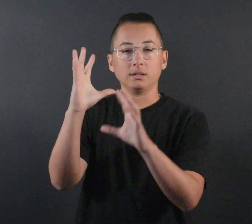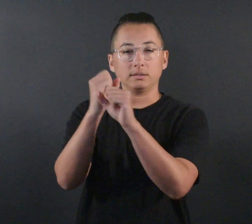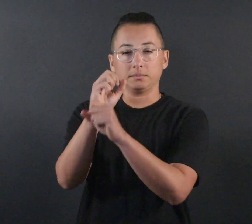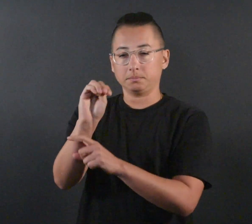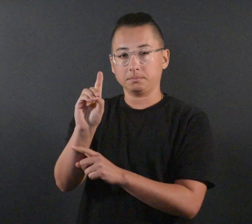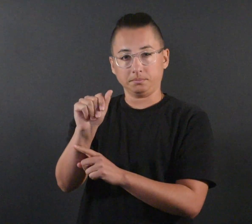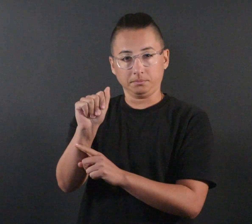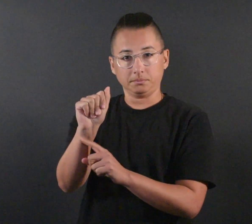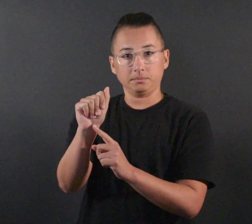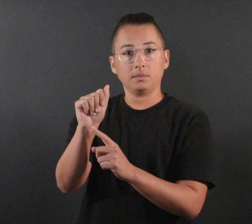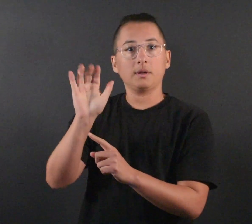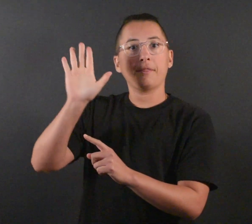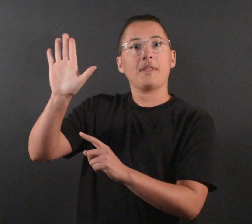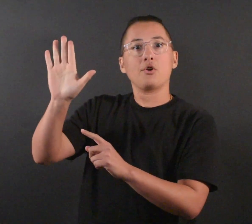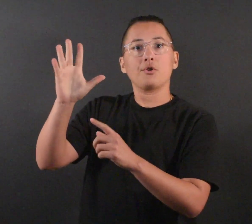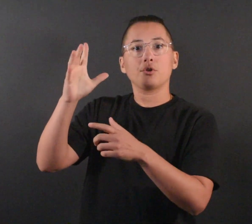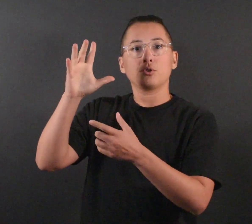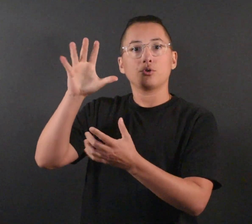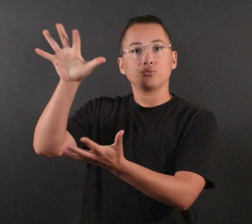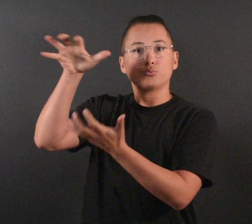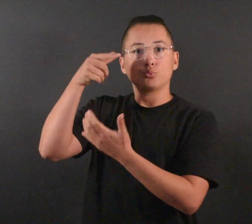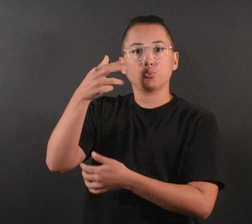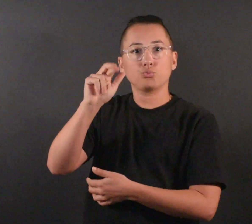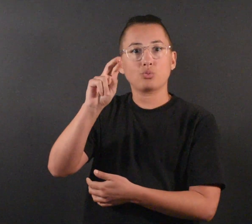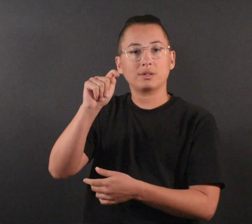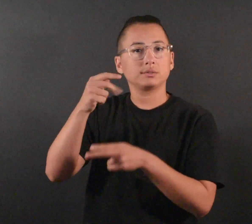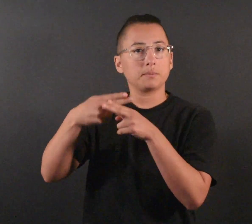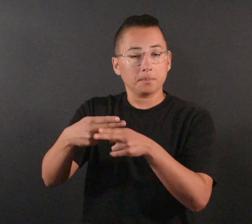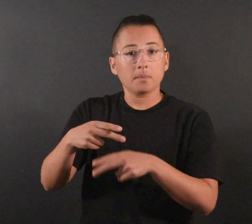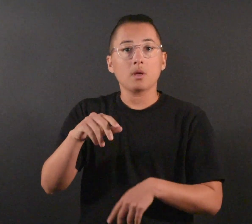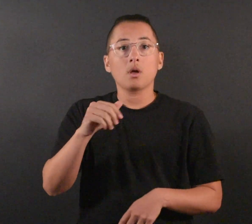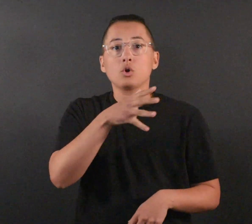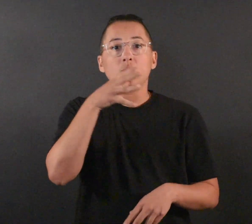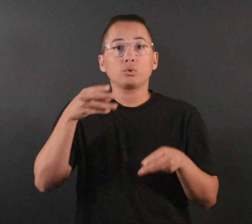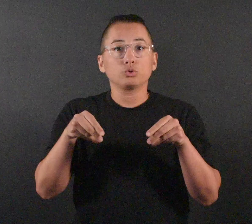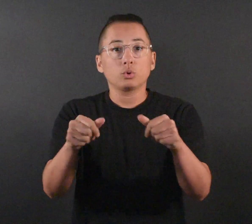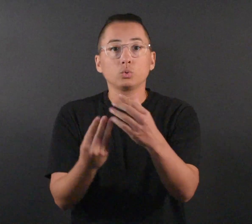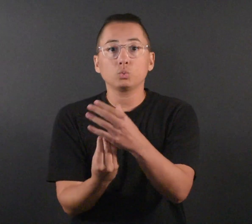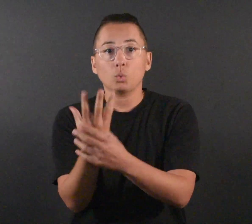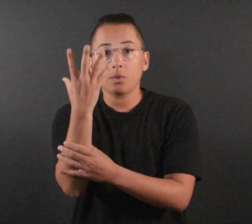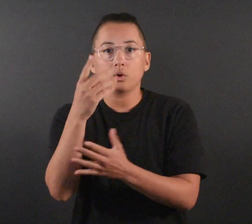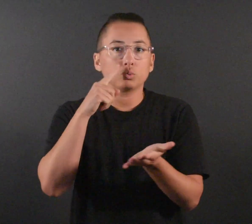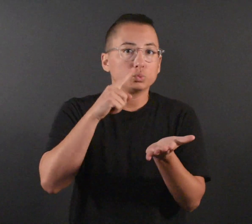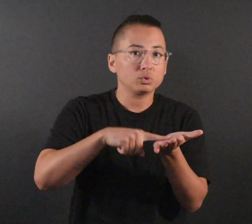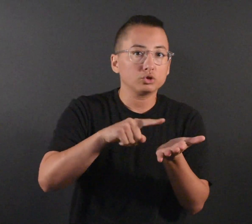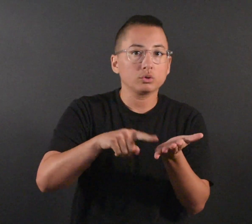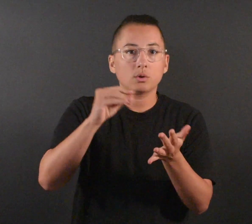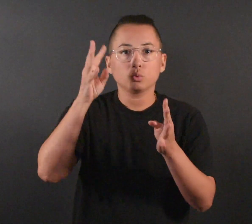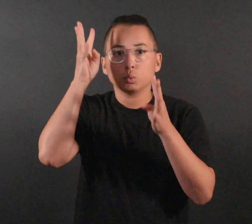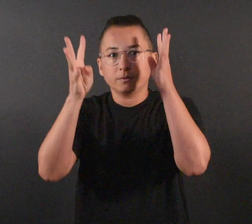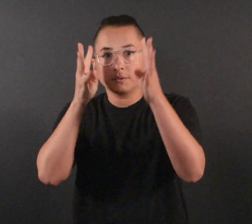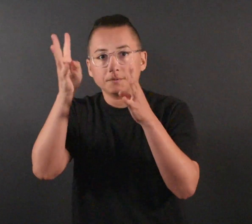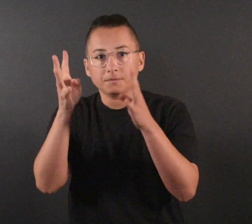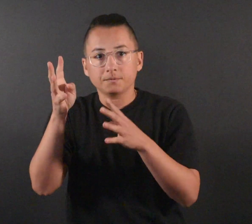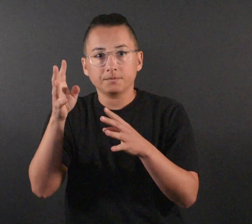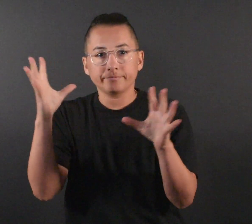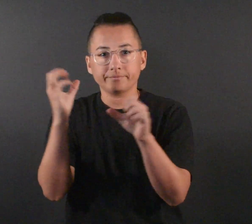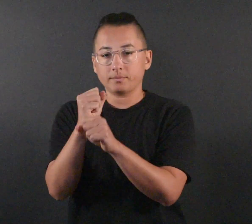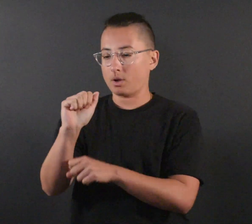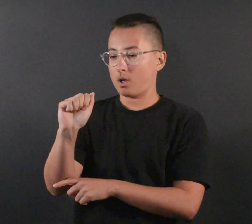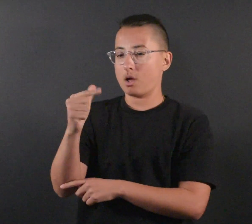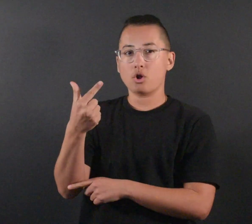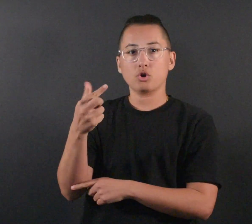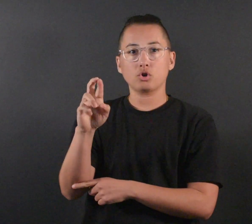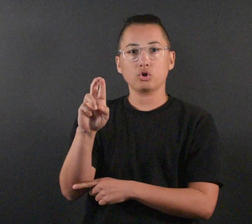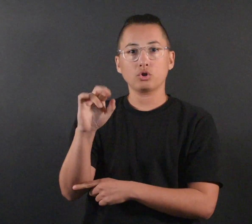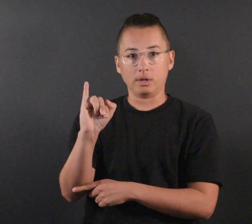Research, and Innovation (AGRI) Urban Agriculture Grant.